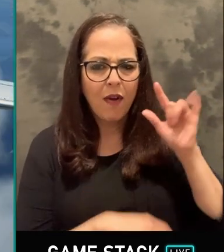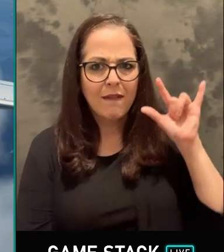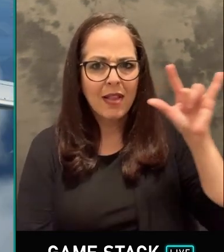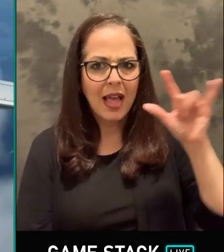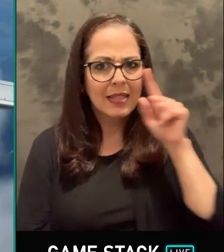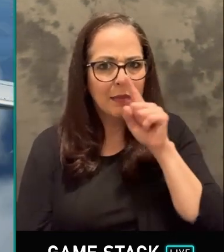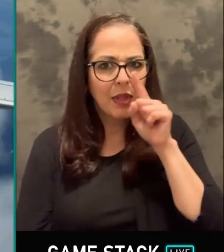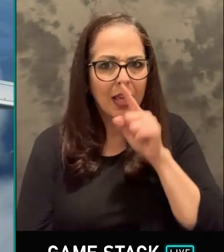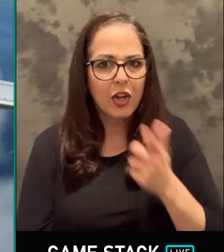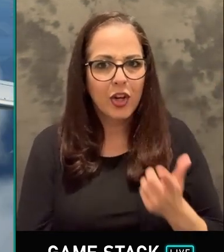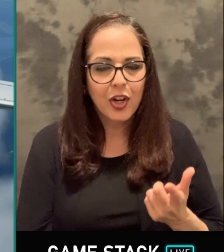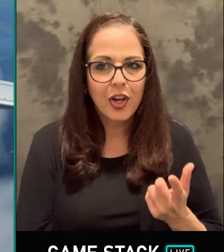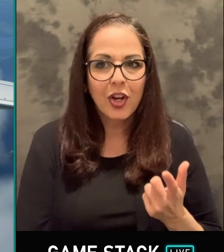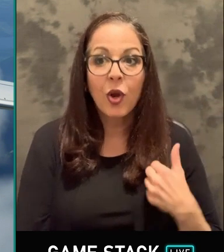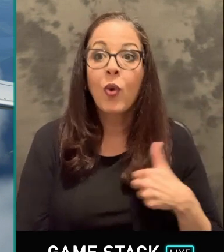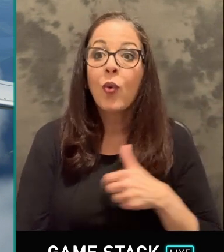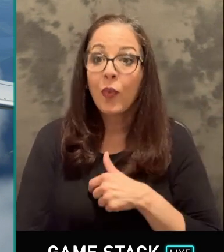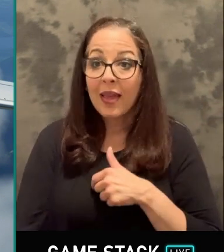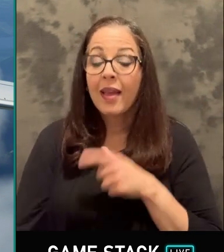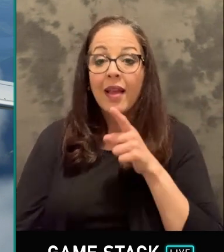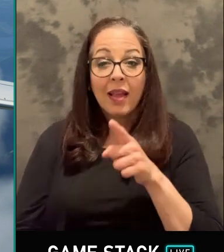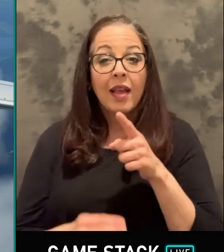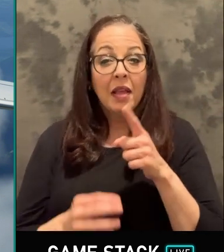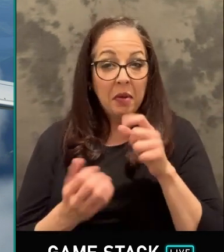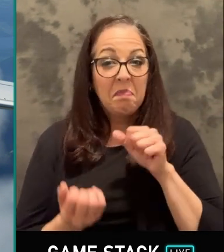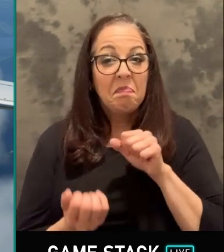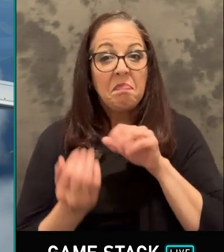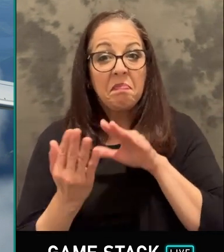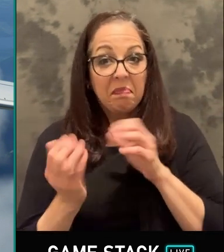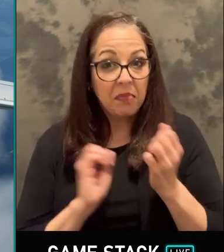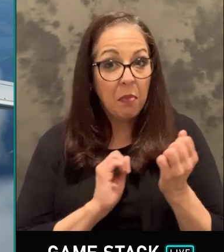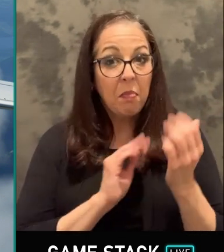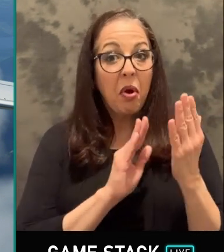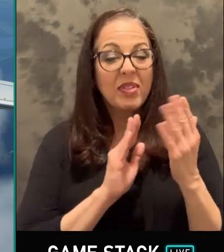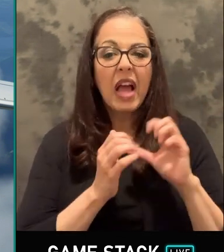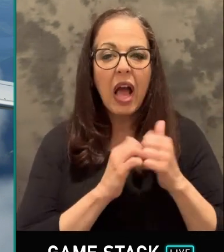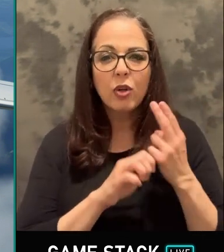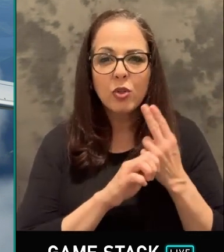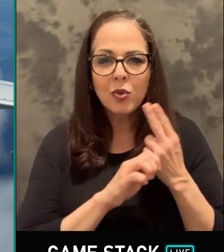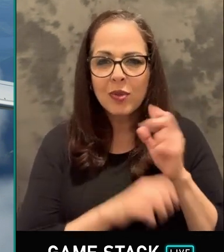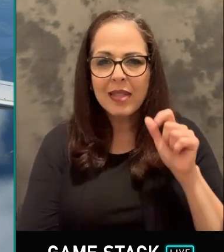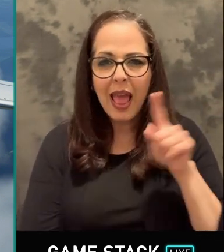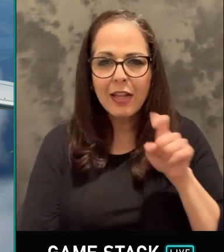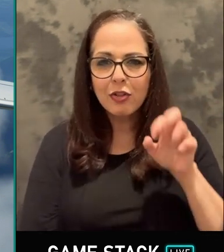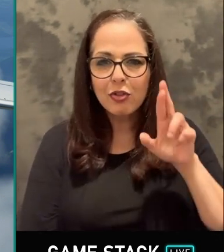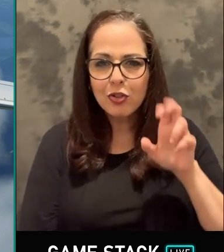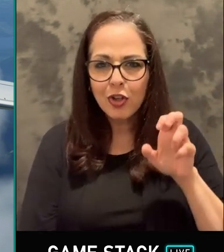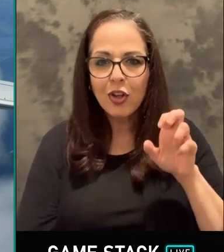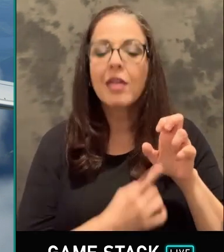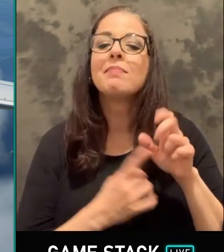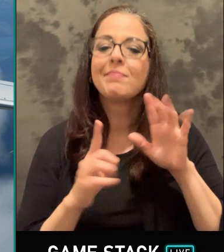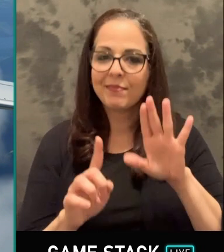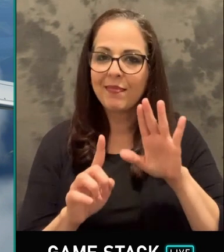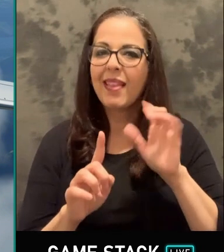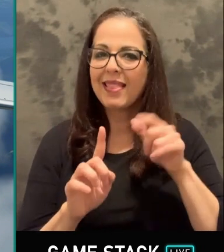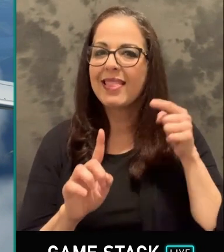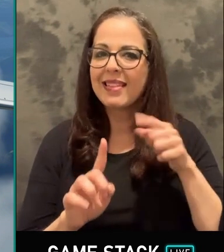We considered different solutions following our researches and our legacy from FS6. The first one was recording all the video,